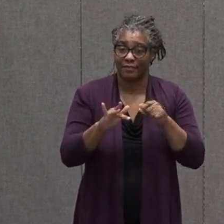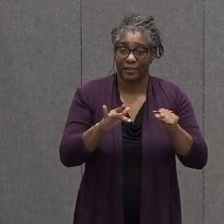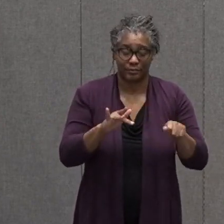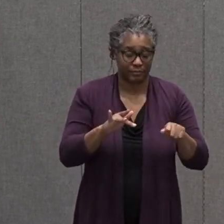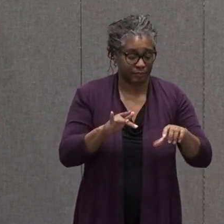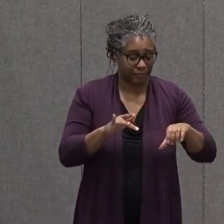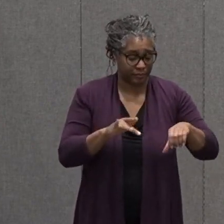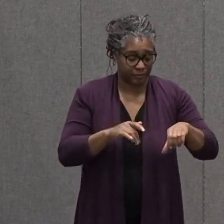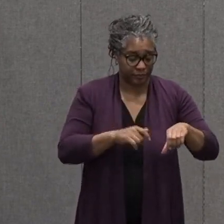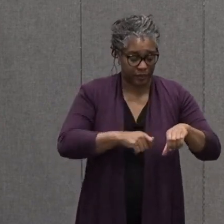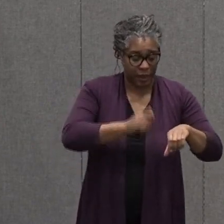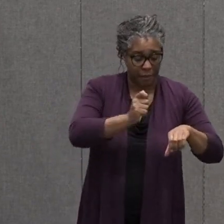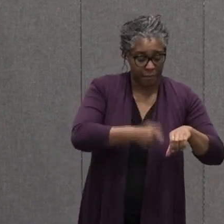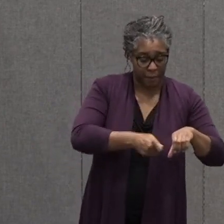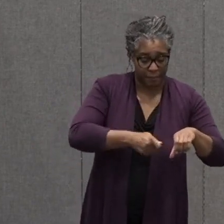that I could then have for a snack.